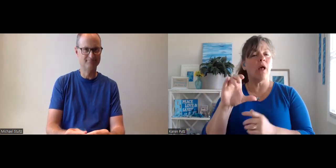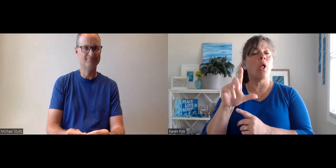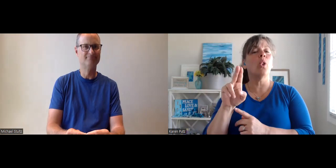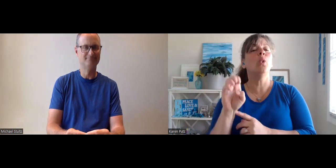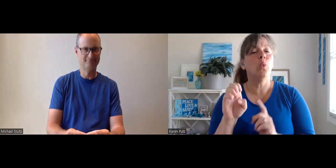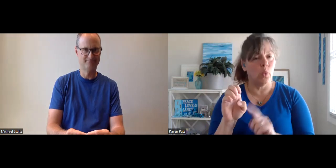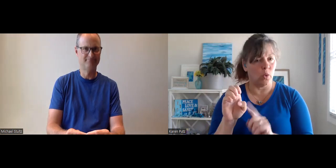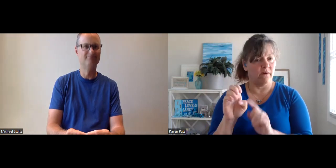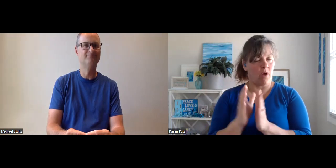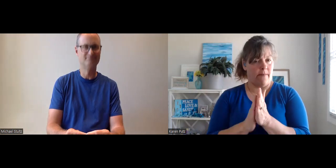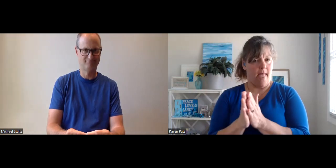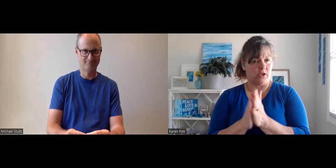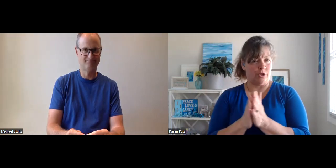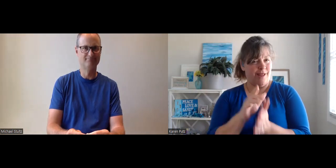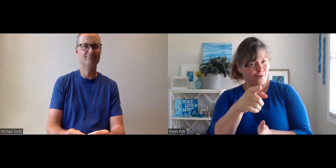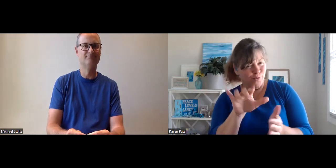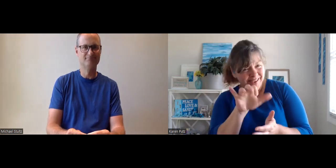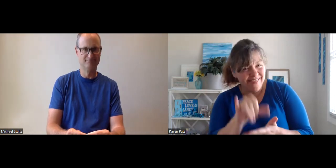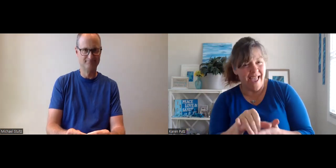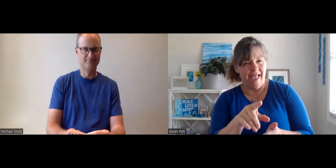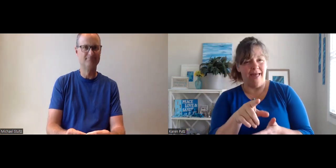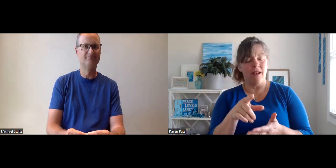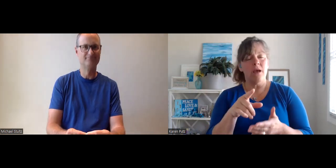of what we call clues and that's what you did,